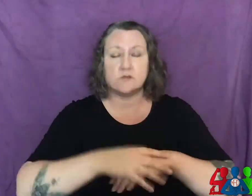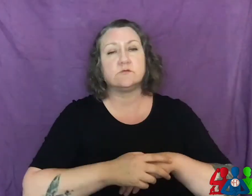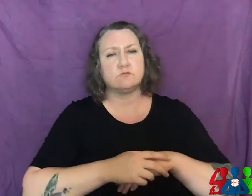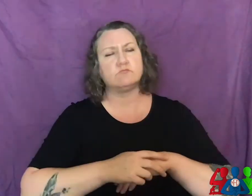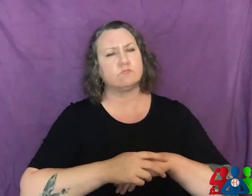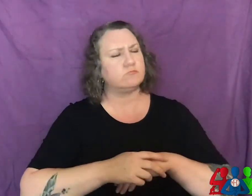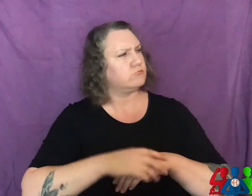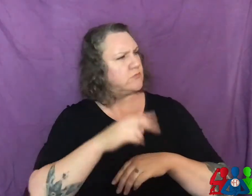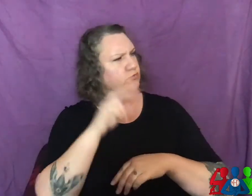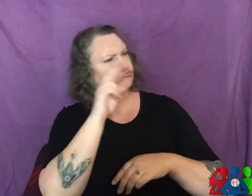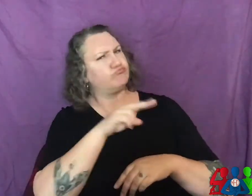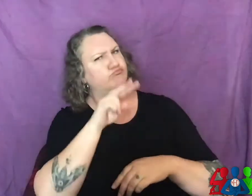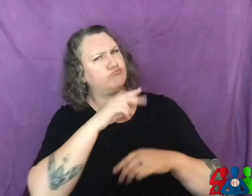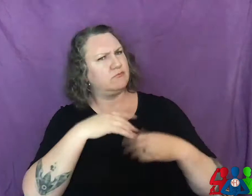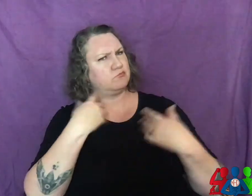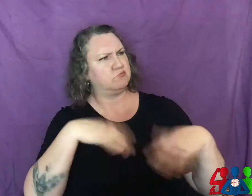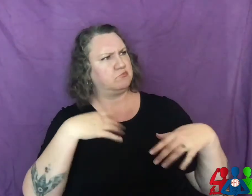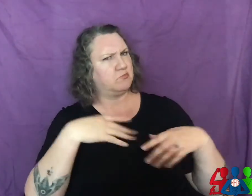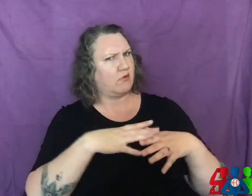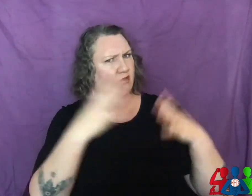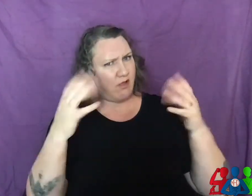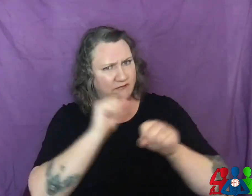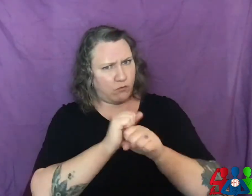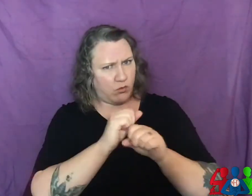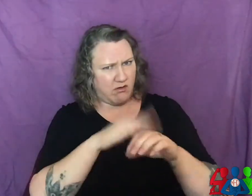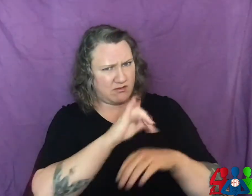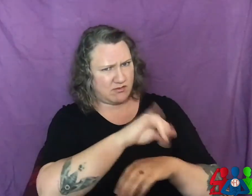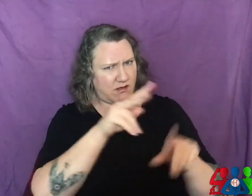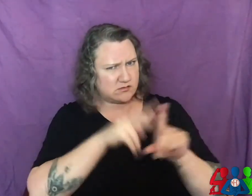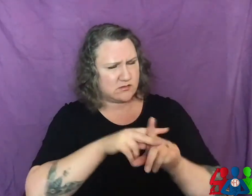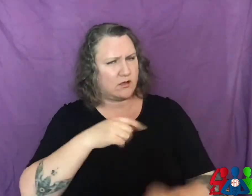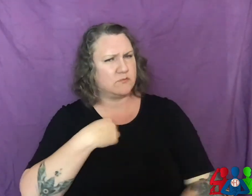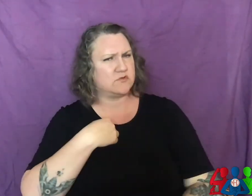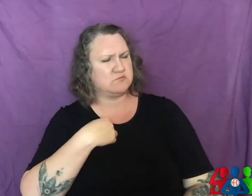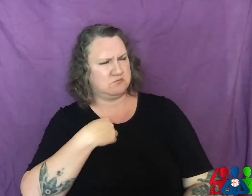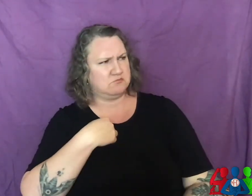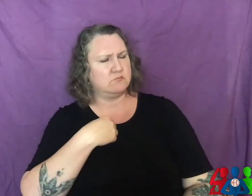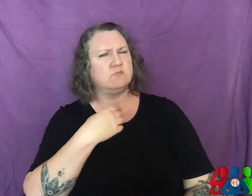her two full days to complete it. I noticed that she was doing this and she seemed to be